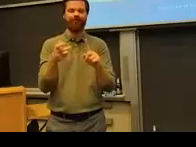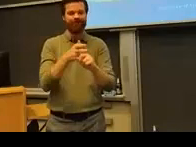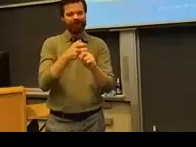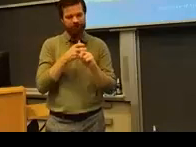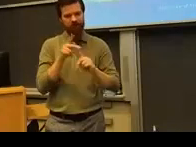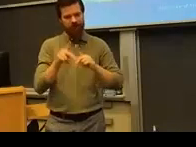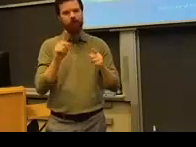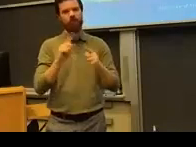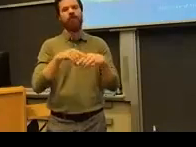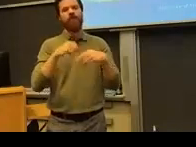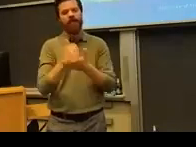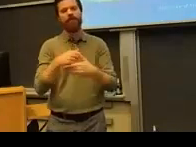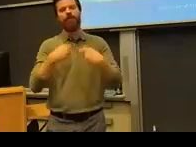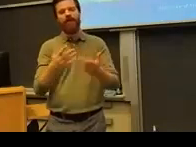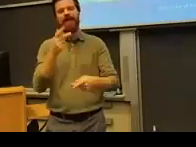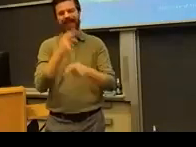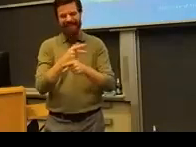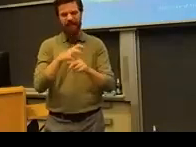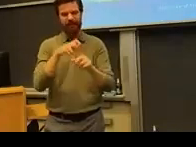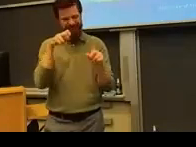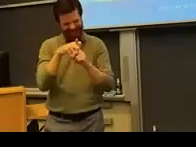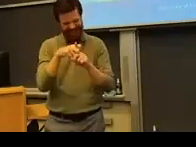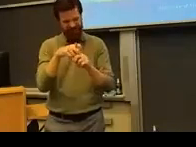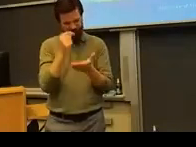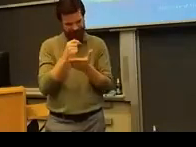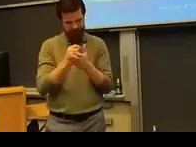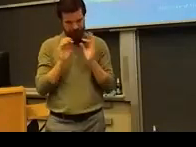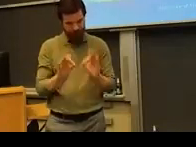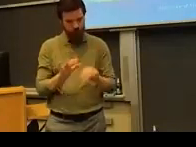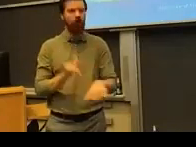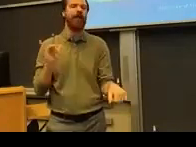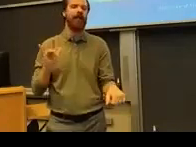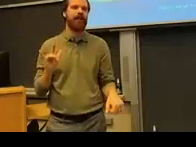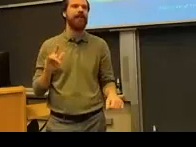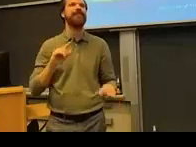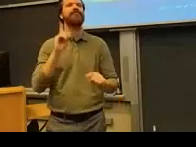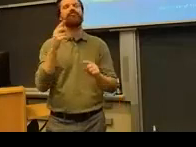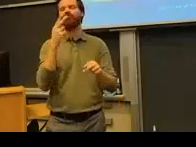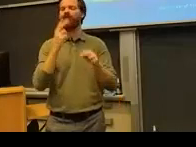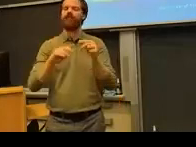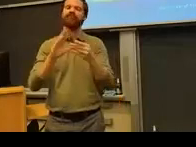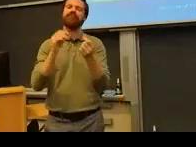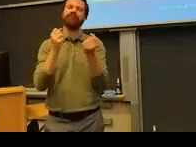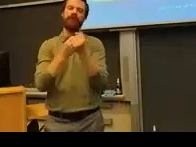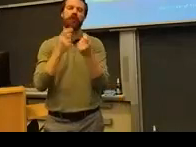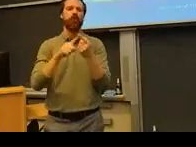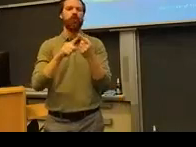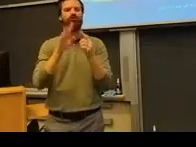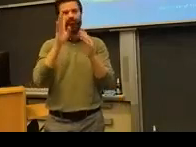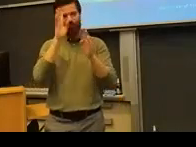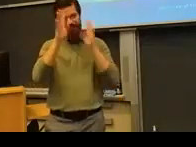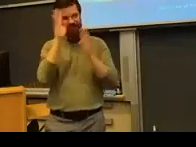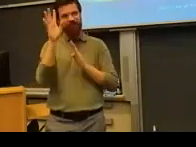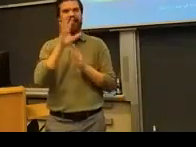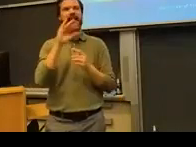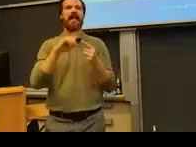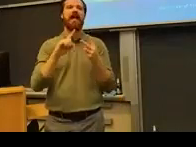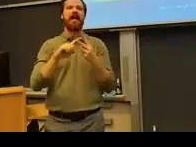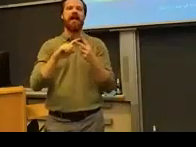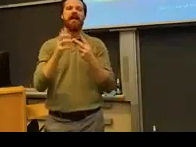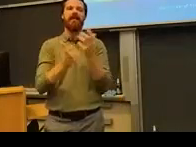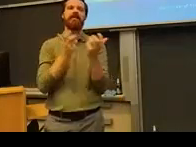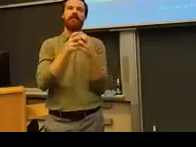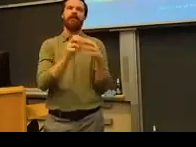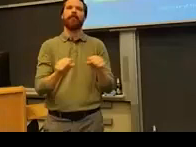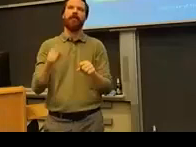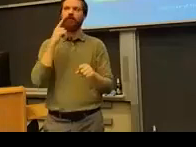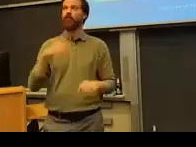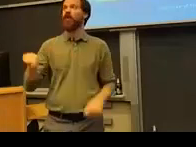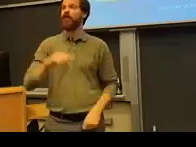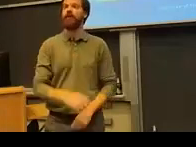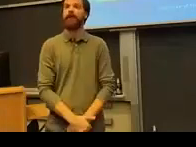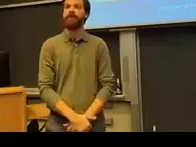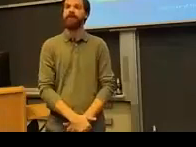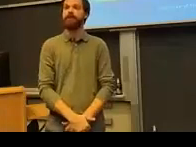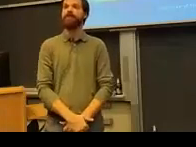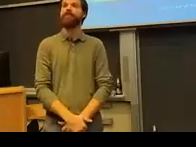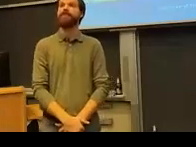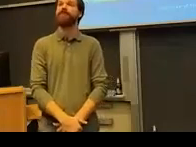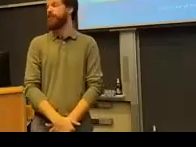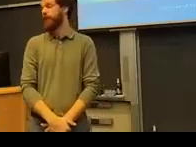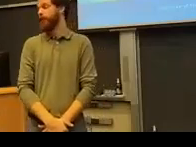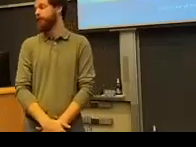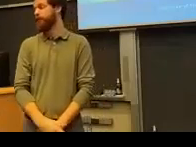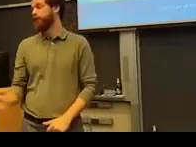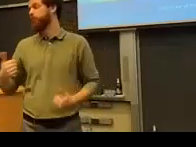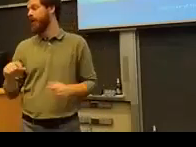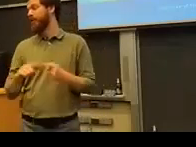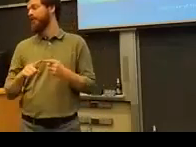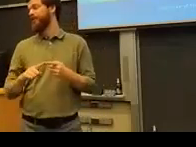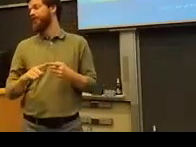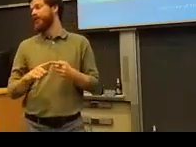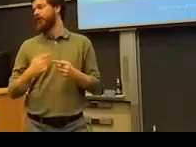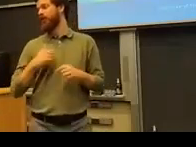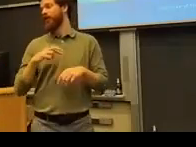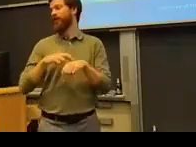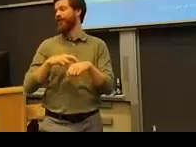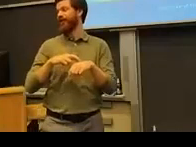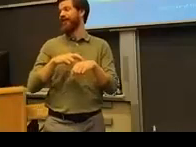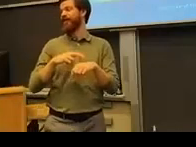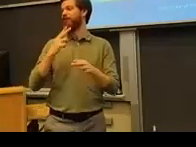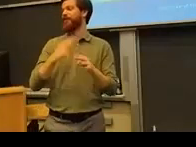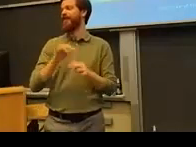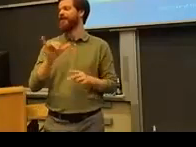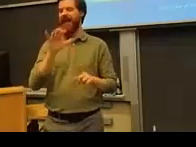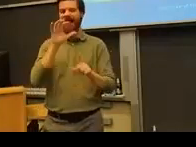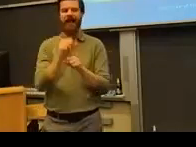get we try to call that refer to that as the Captured Moment so we have Pati in our